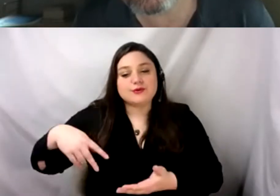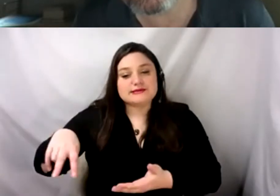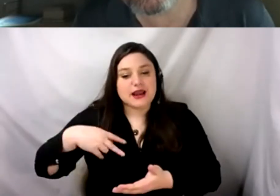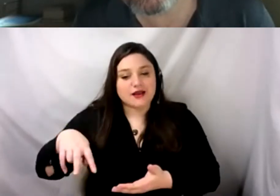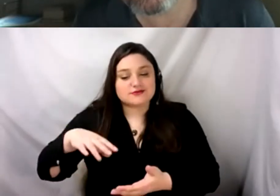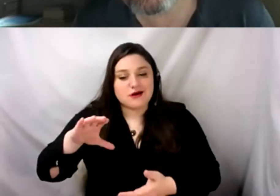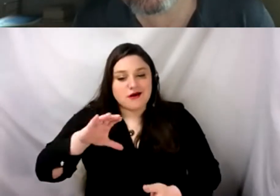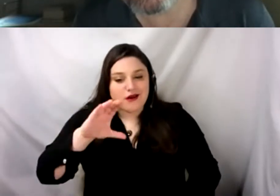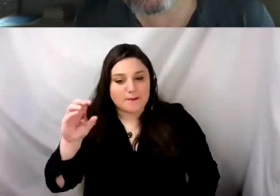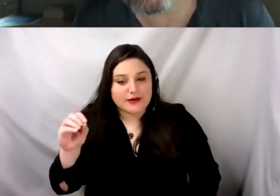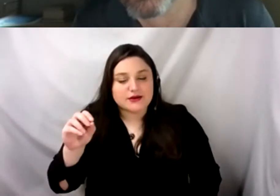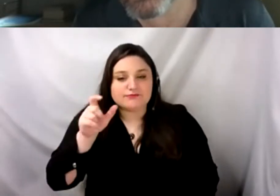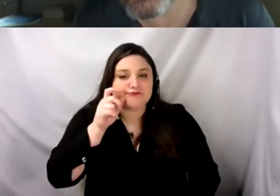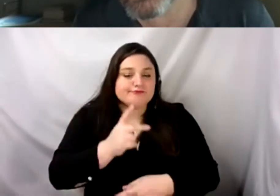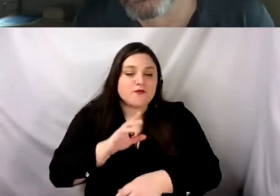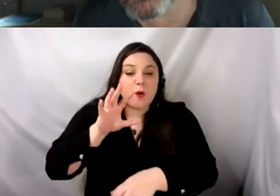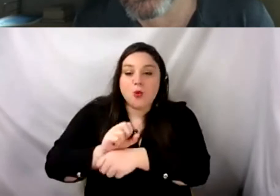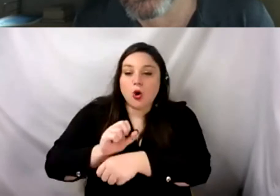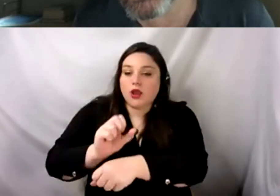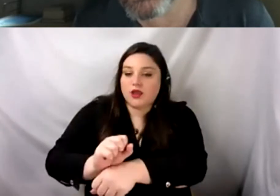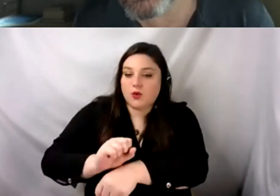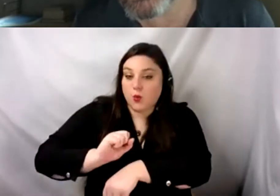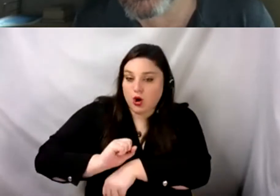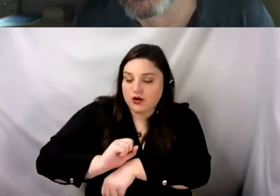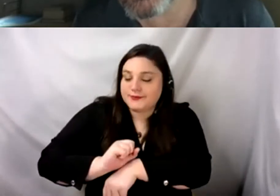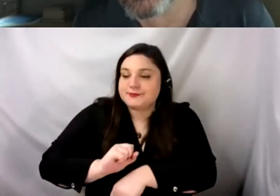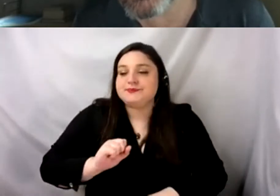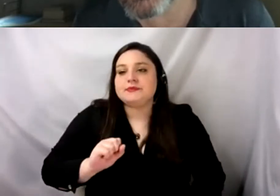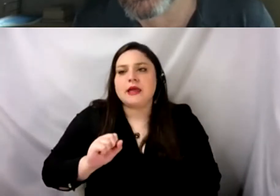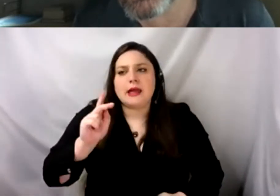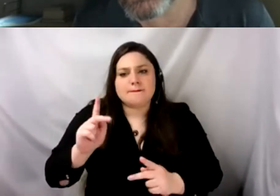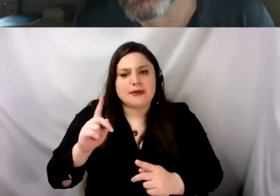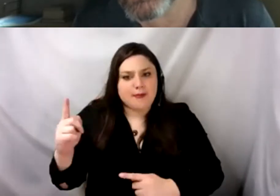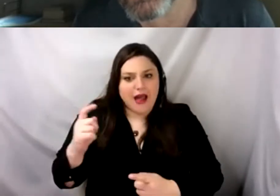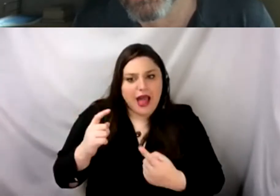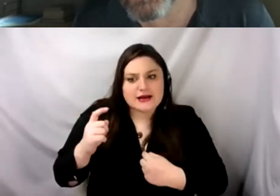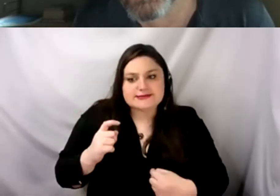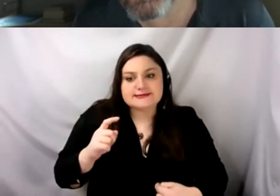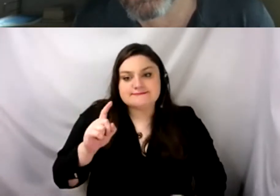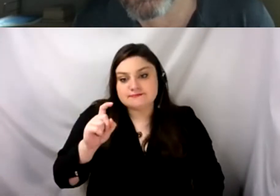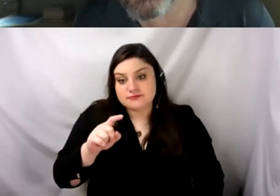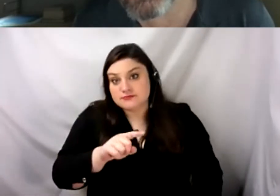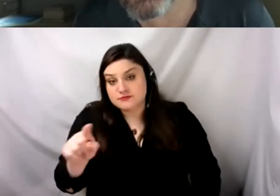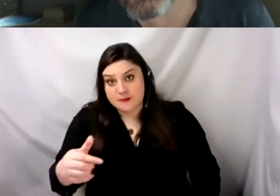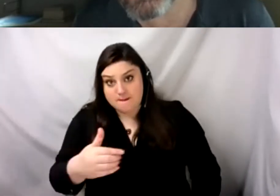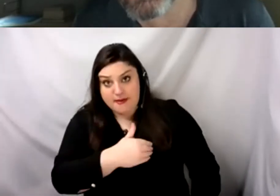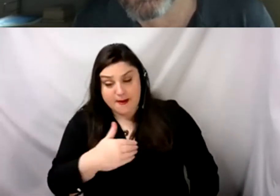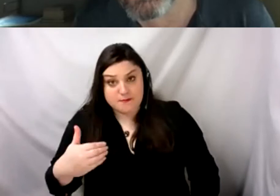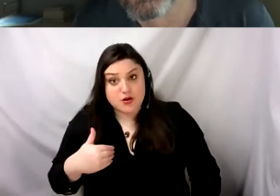the question has been going around, if the member of the dance Company have been vaccinated you they still need to wear masks